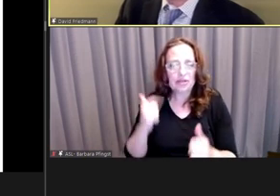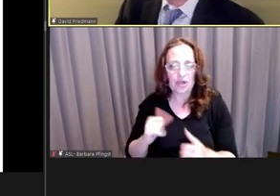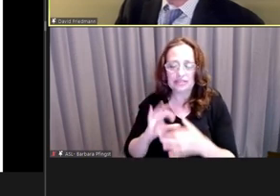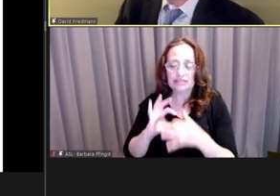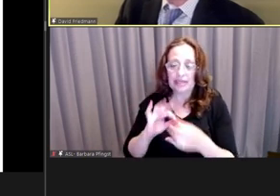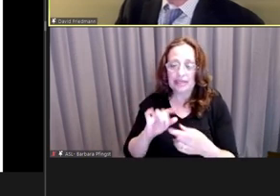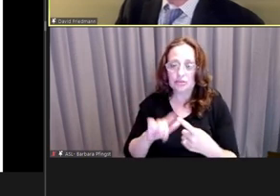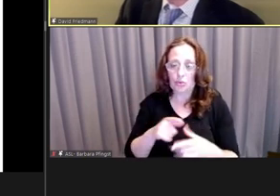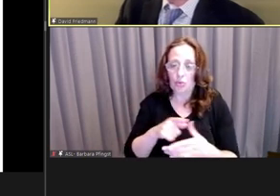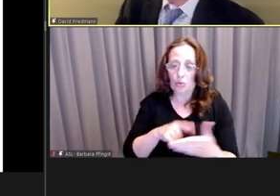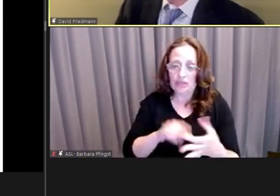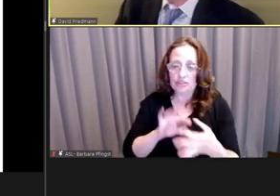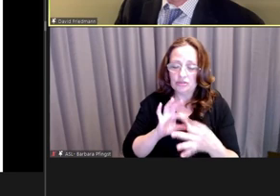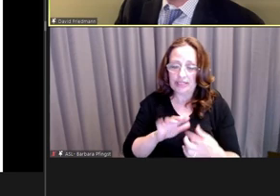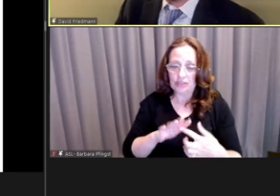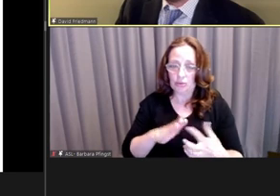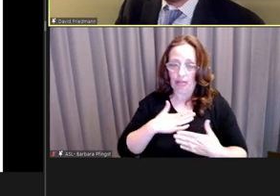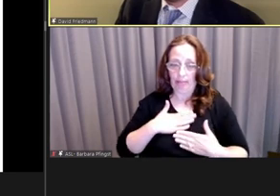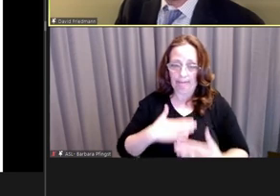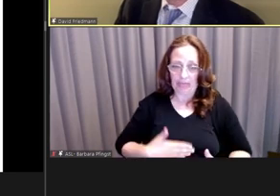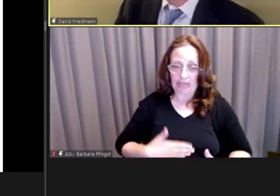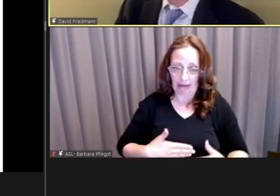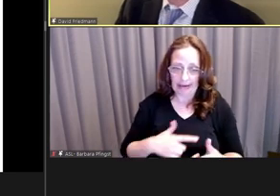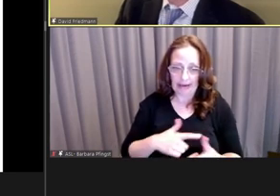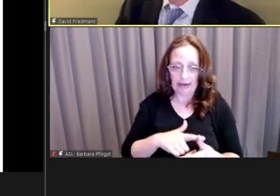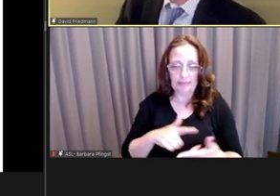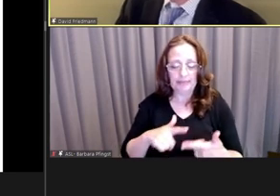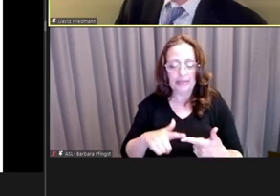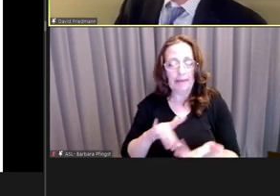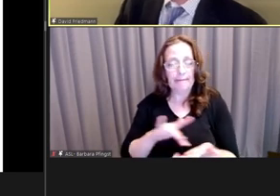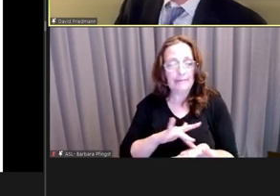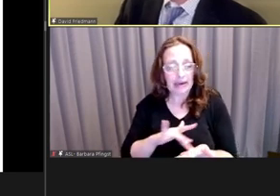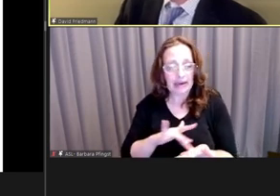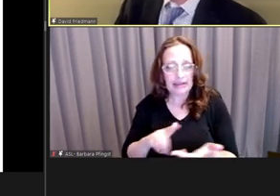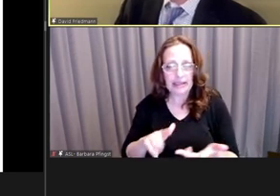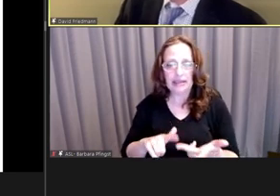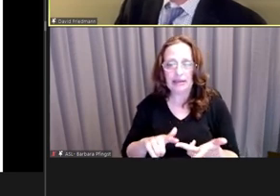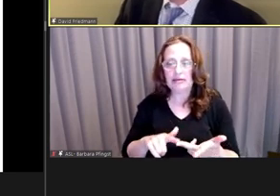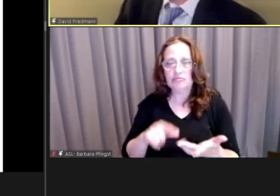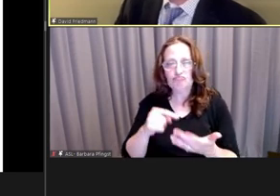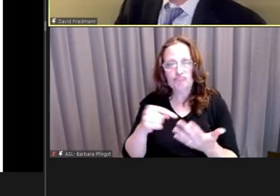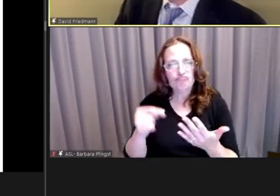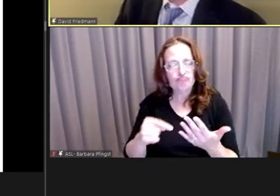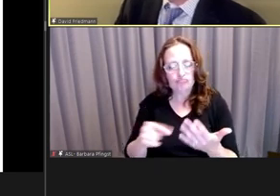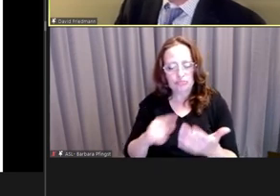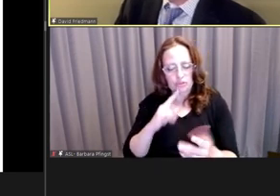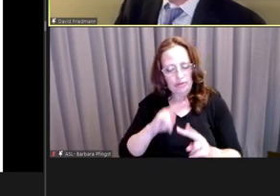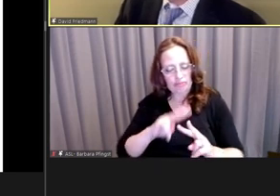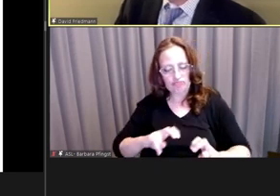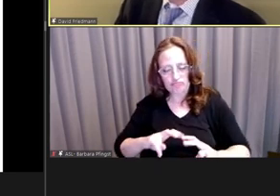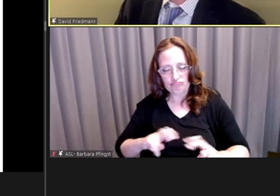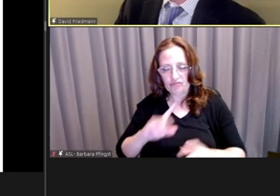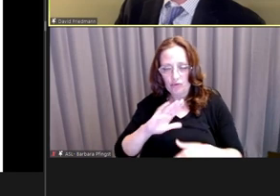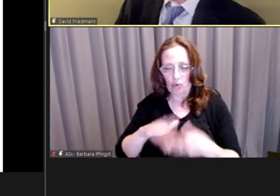anatomically, and developmentally, will determine the appropriate treatment. When we think about evaluations for kids with hearing loss,